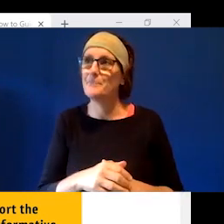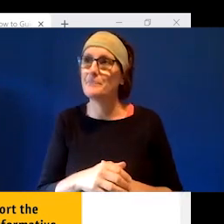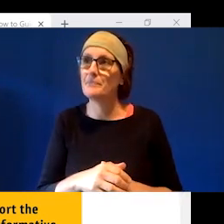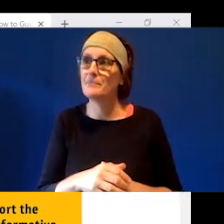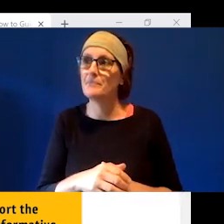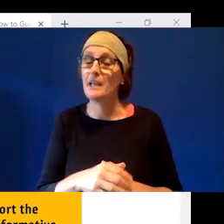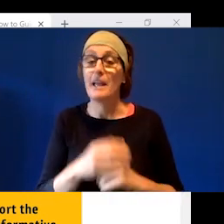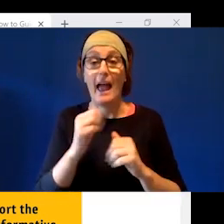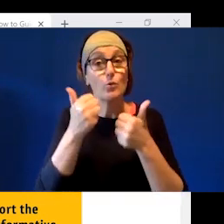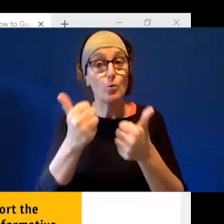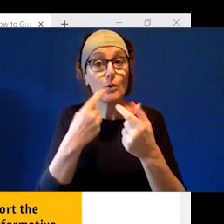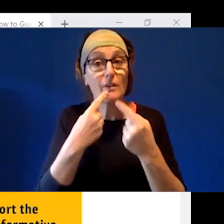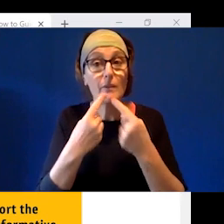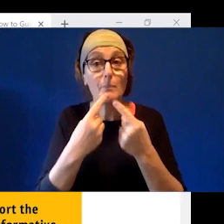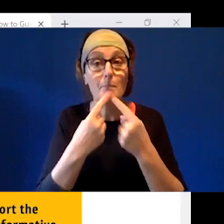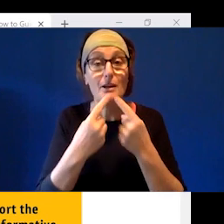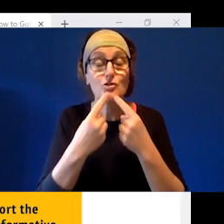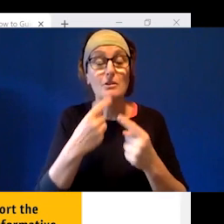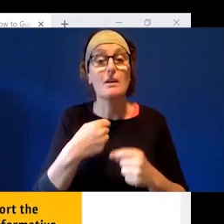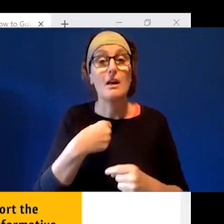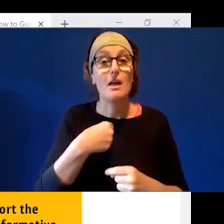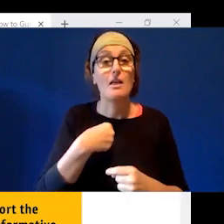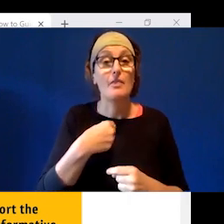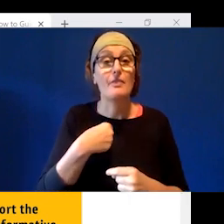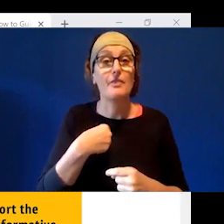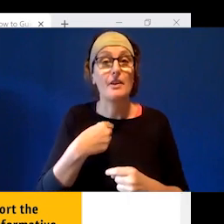information, that I have kind of I guess picked up along the way from